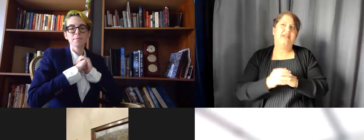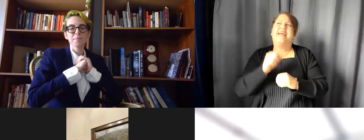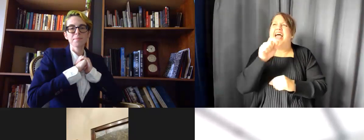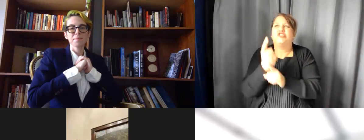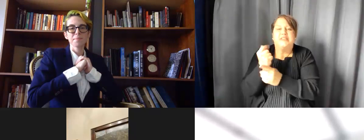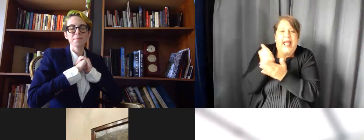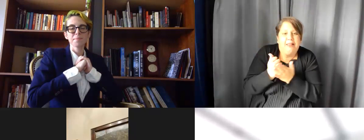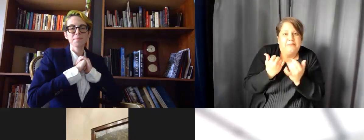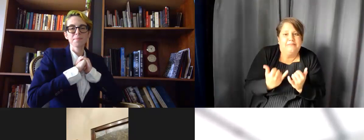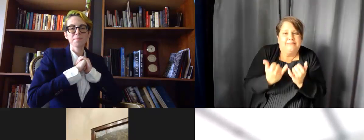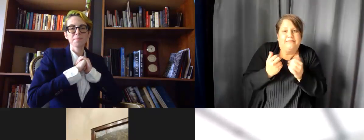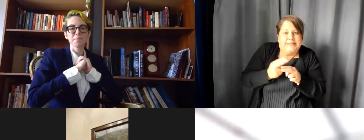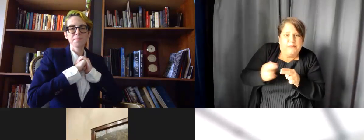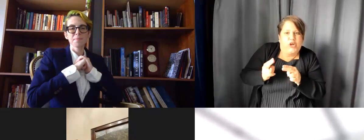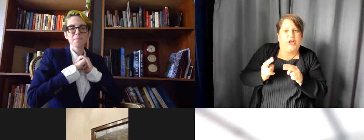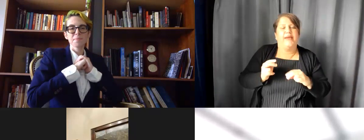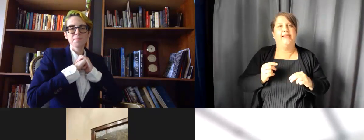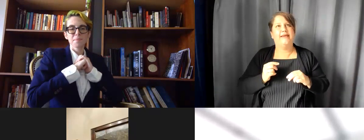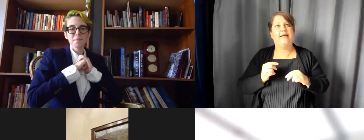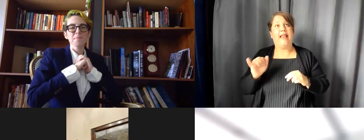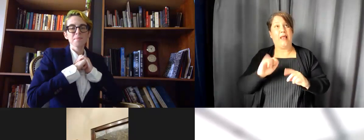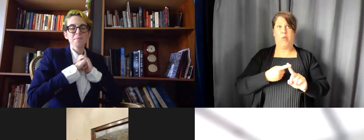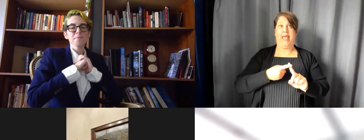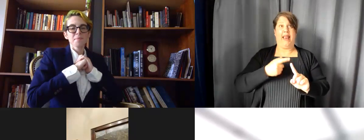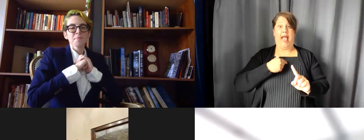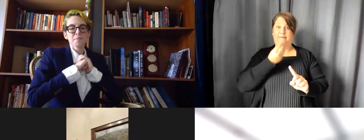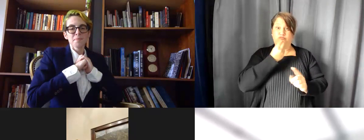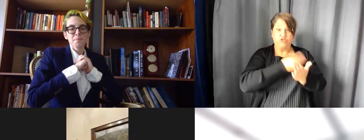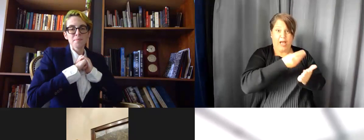Jordan Radford: it is nice for someone to come and help me read whatever I can't see.